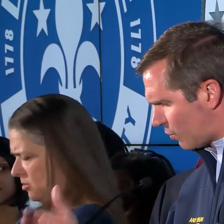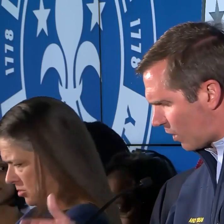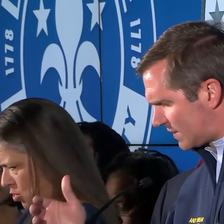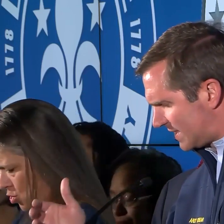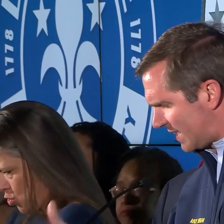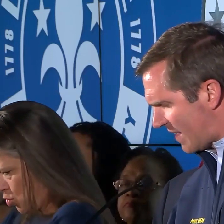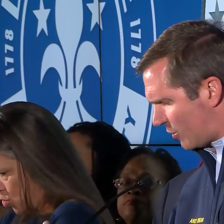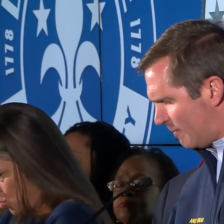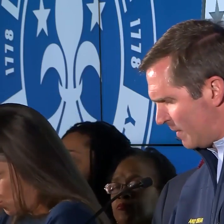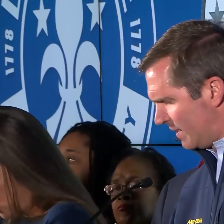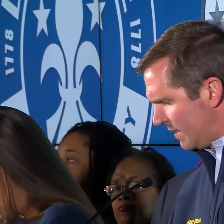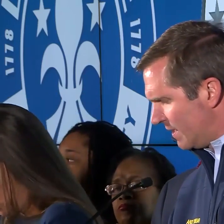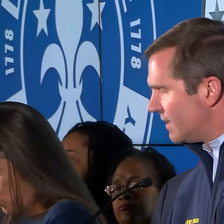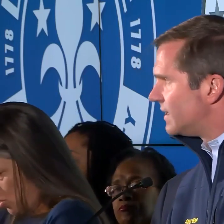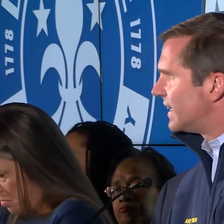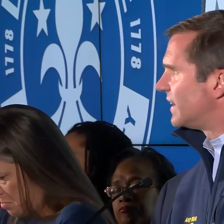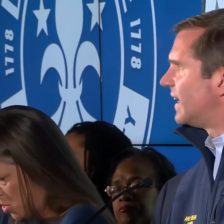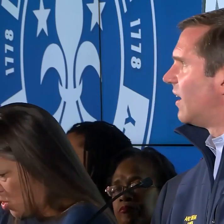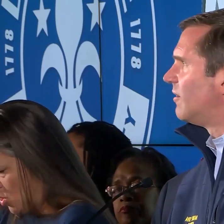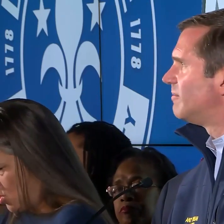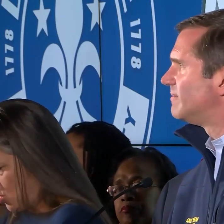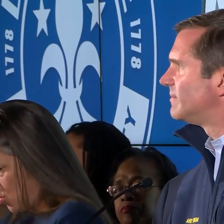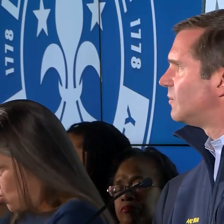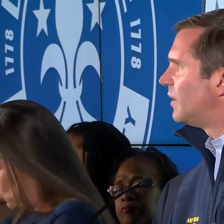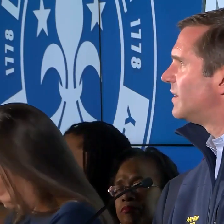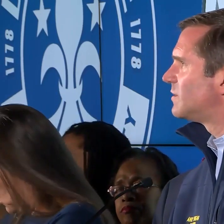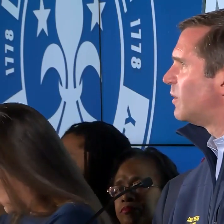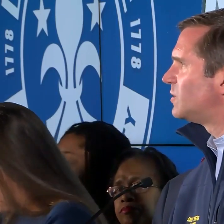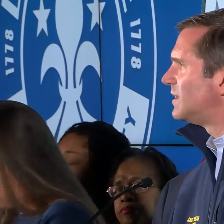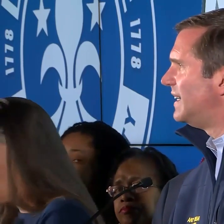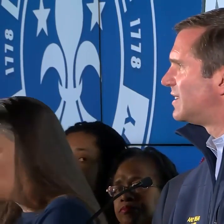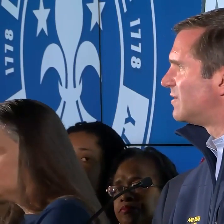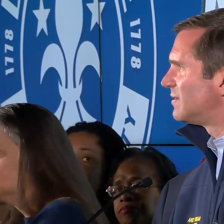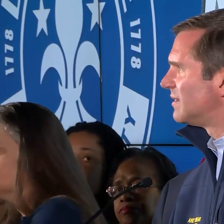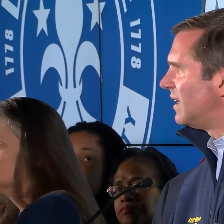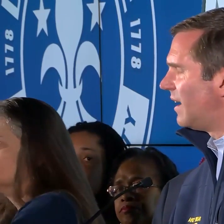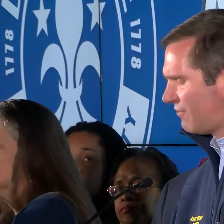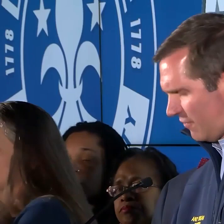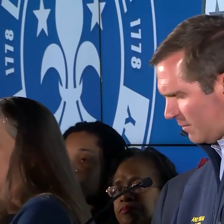work together to get there one that's supposed to teach us love from ***